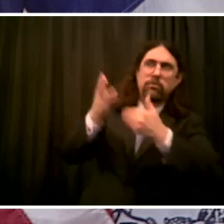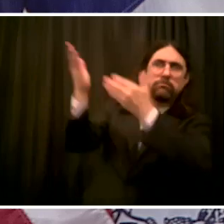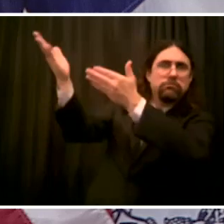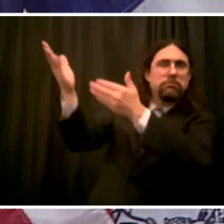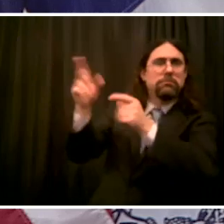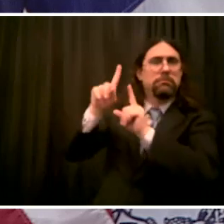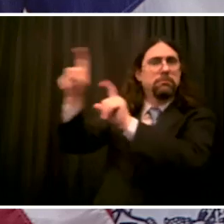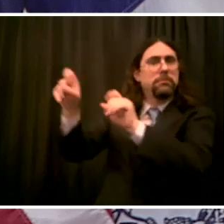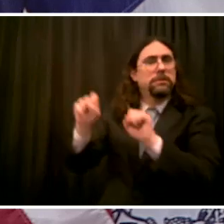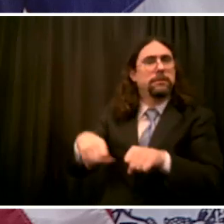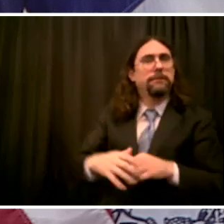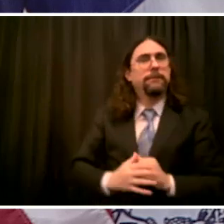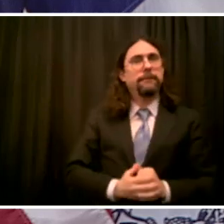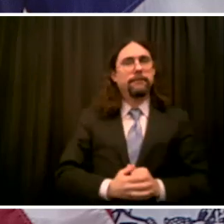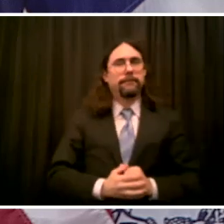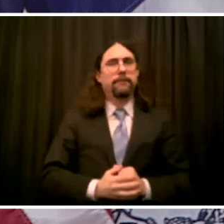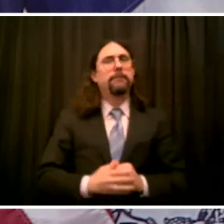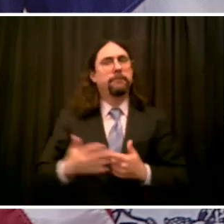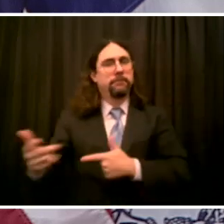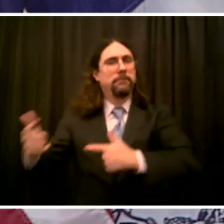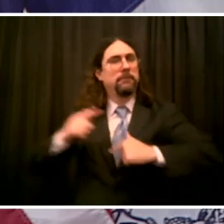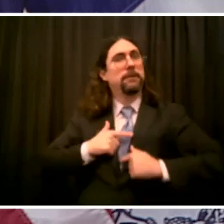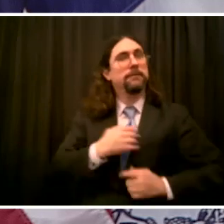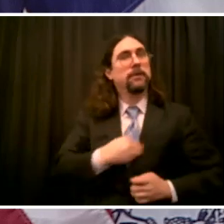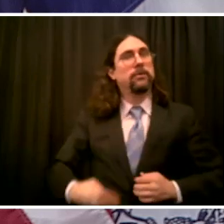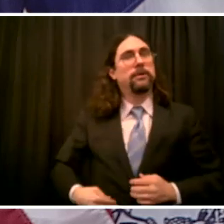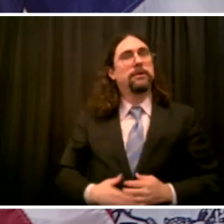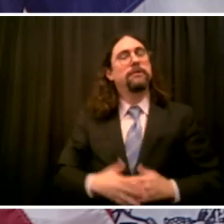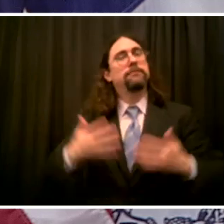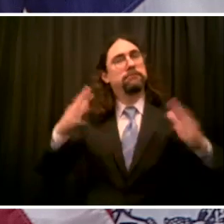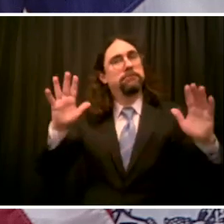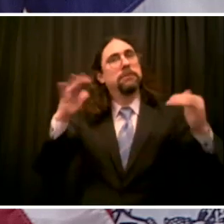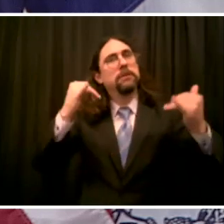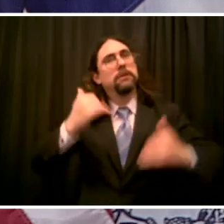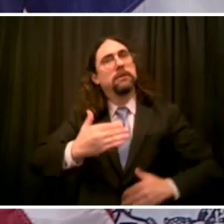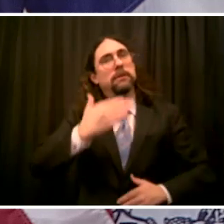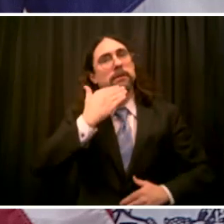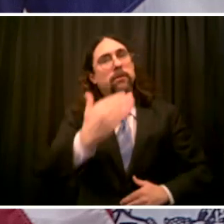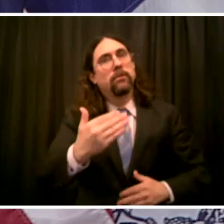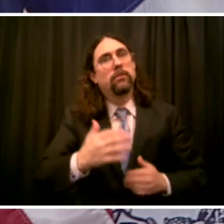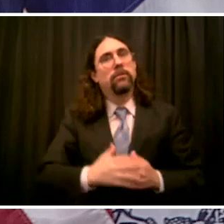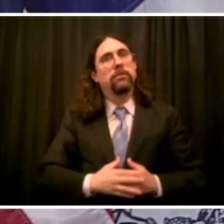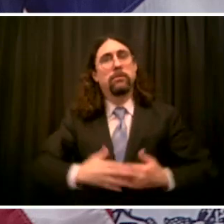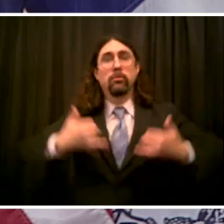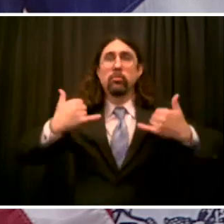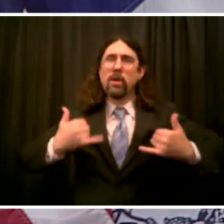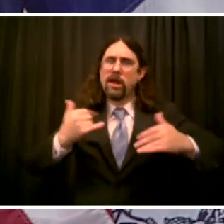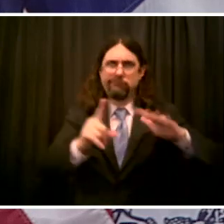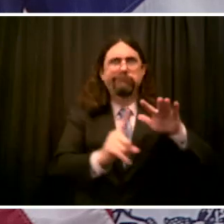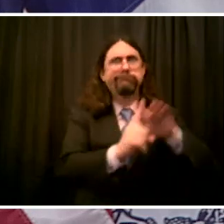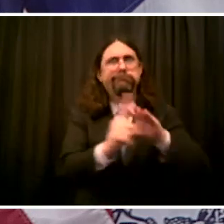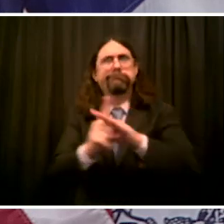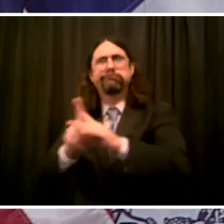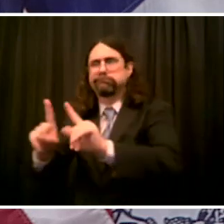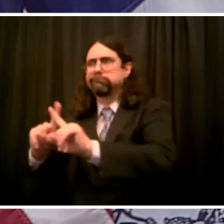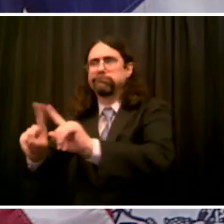COMMISSIONER. WELL, AS WE CONCLUDE TODAY, MANY, MANY TOPICS VHAEEE BN DISCUSSED IN THE PRESS CONFERENCE